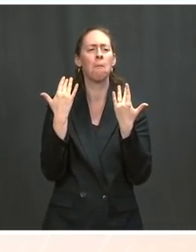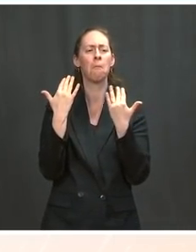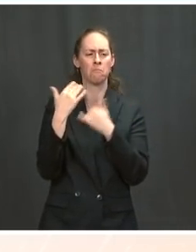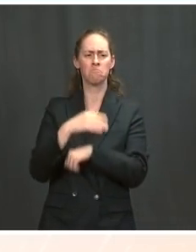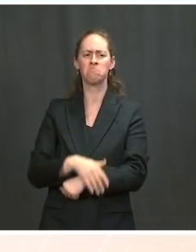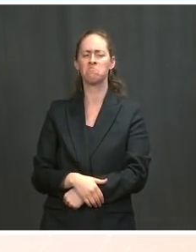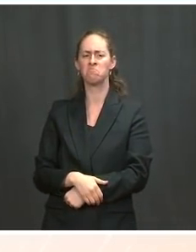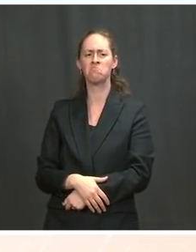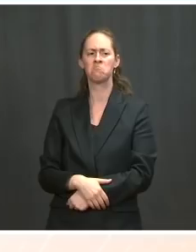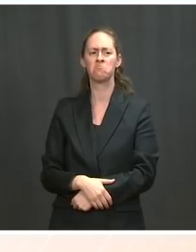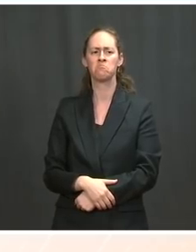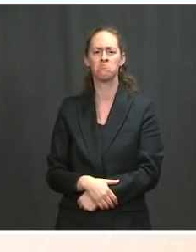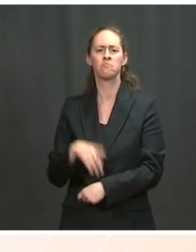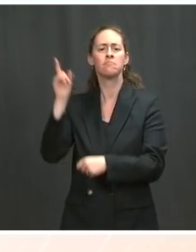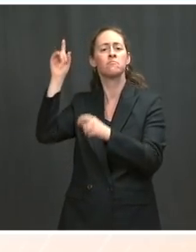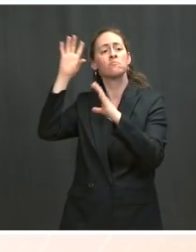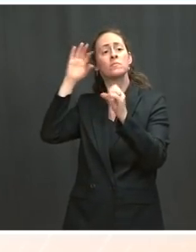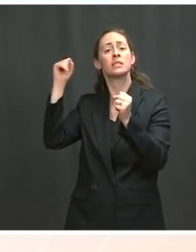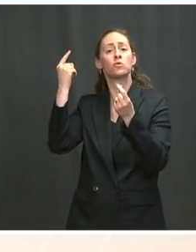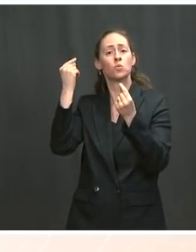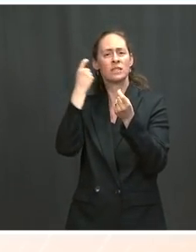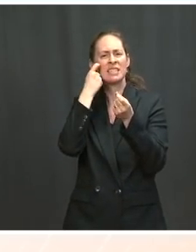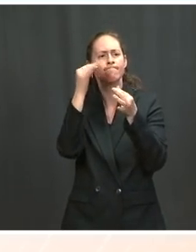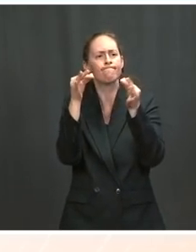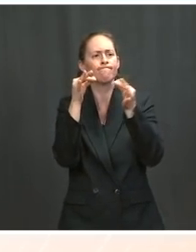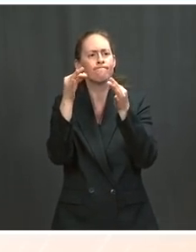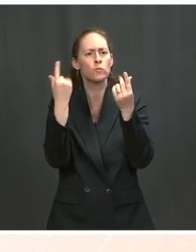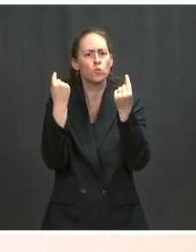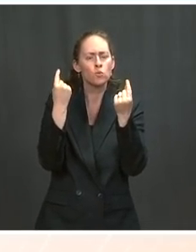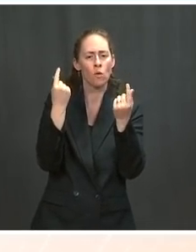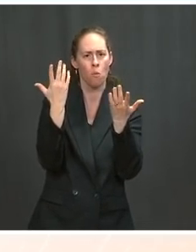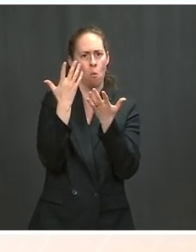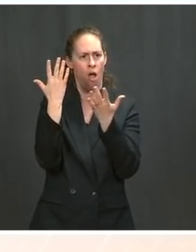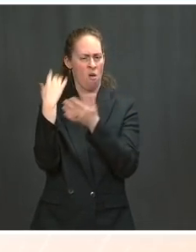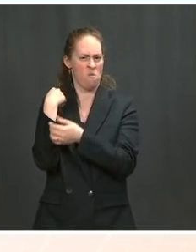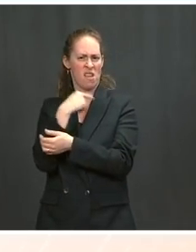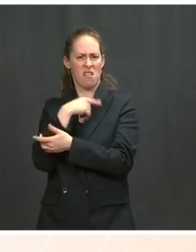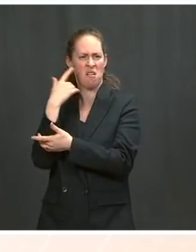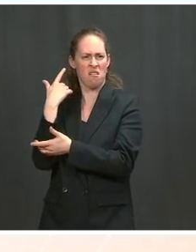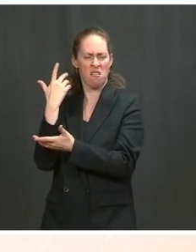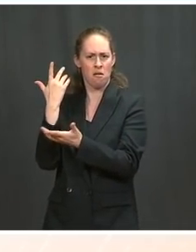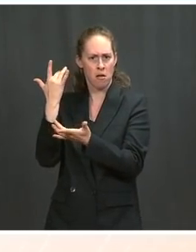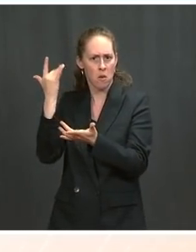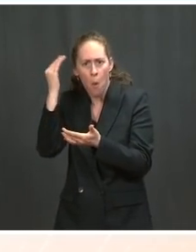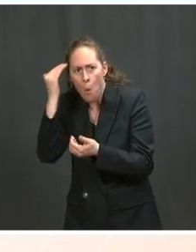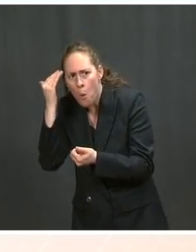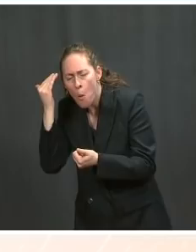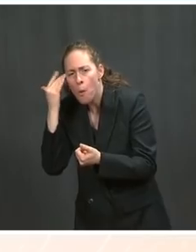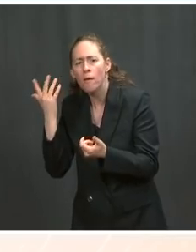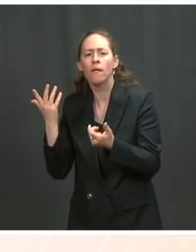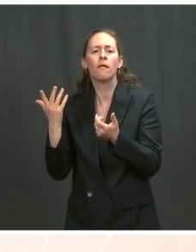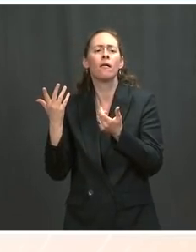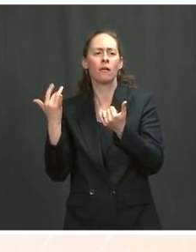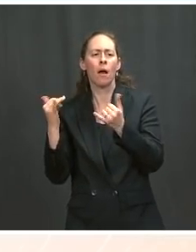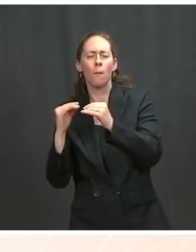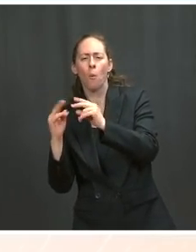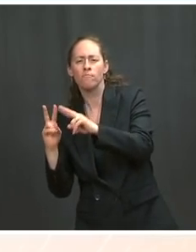about what we know as it relates to the investigation. That investigation is still ongoing at the FBI, and obviously Cyber Command